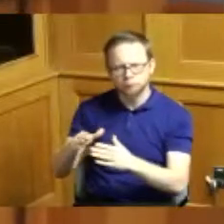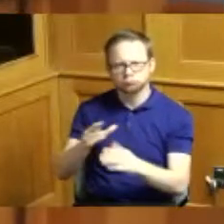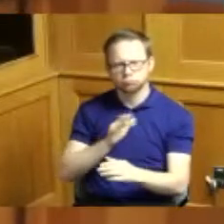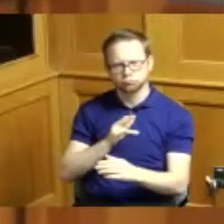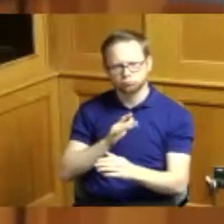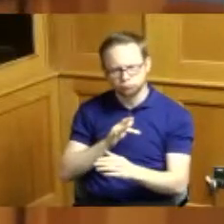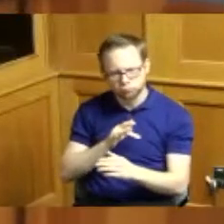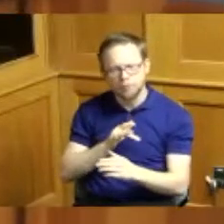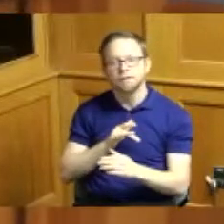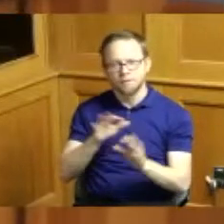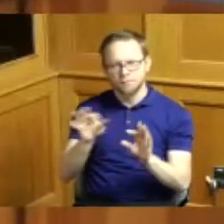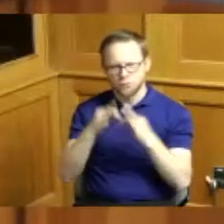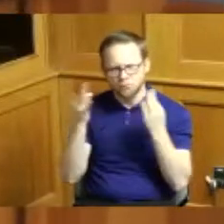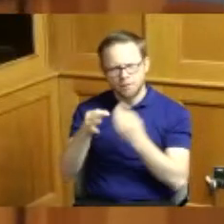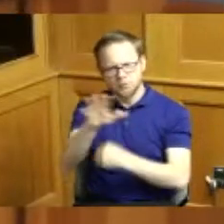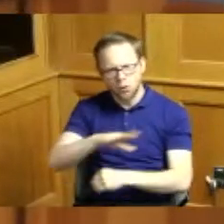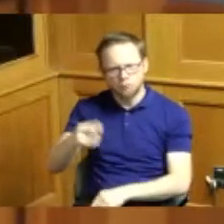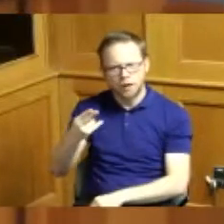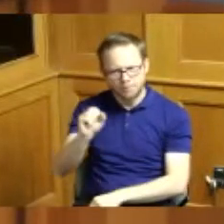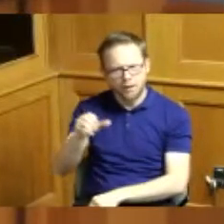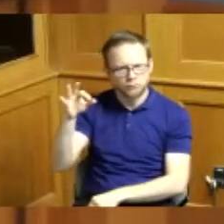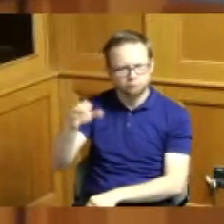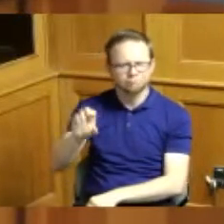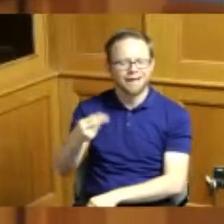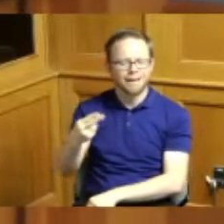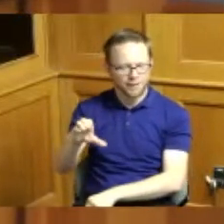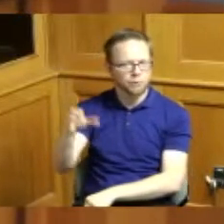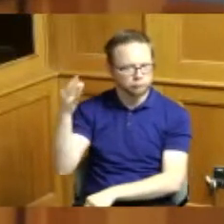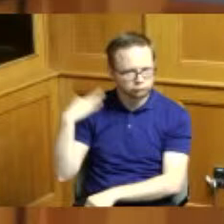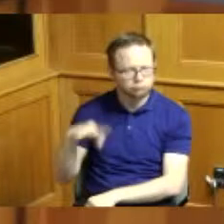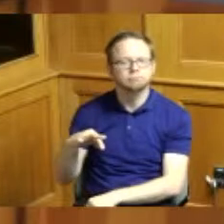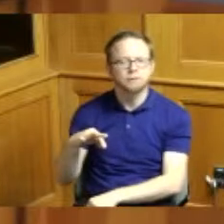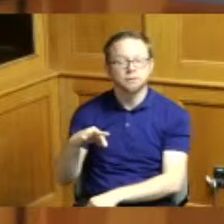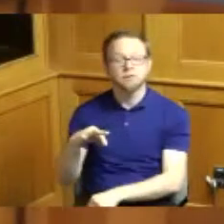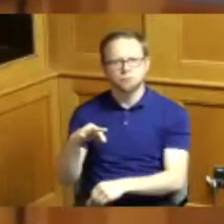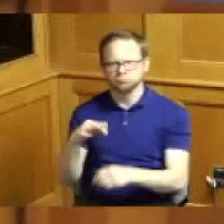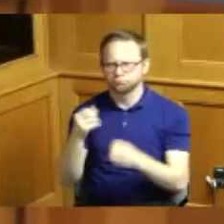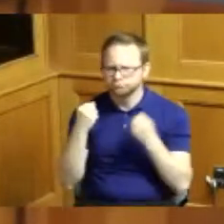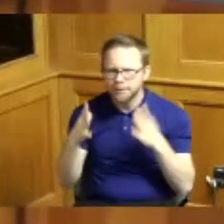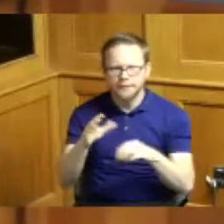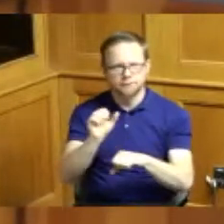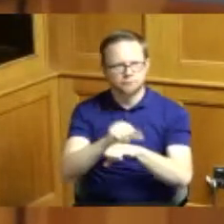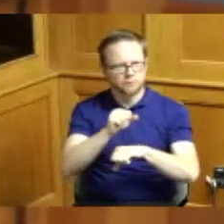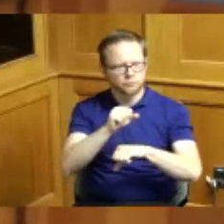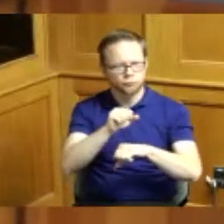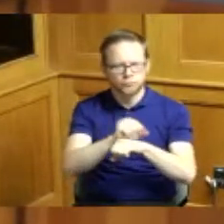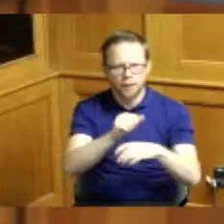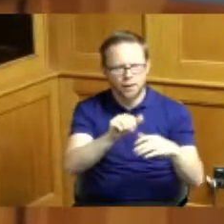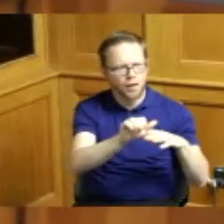County families and whereas home ownership helps generate jobs financial security and income across